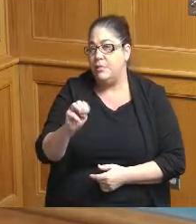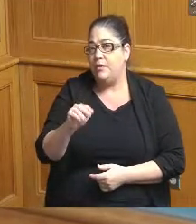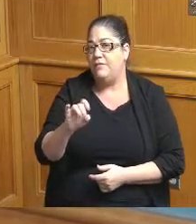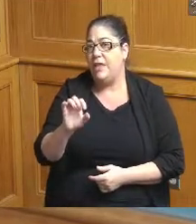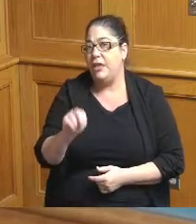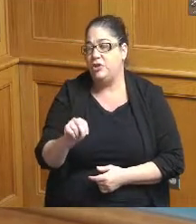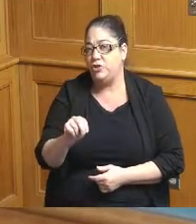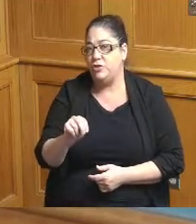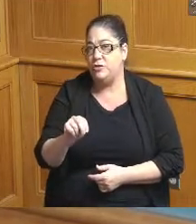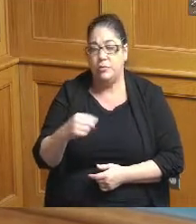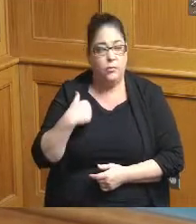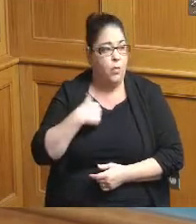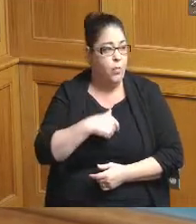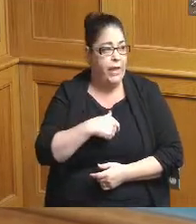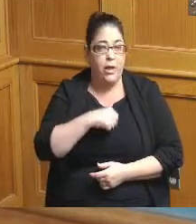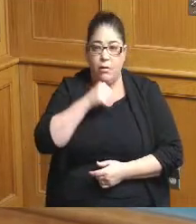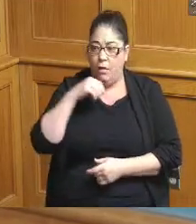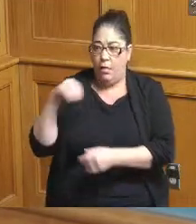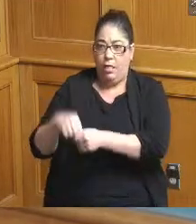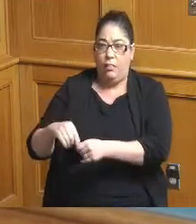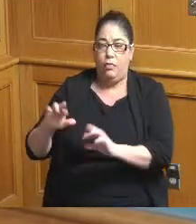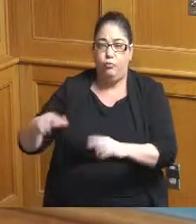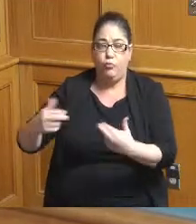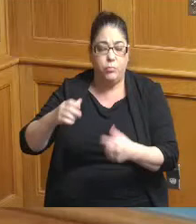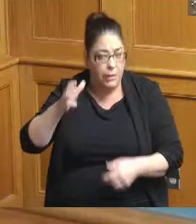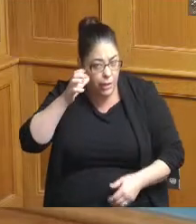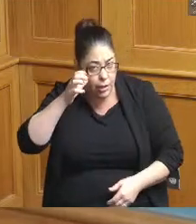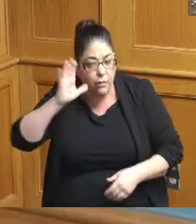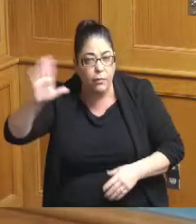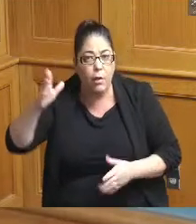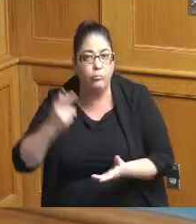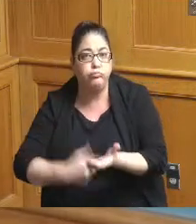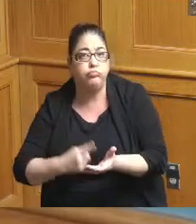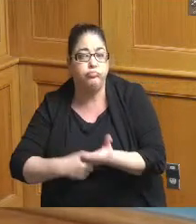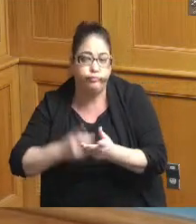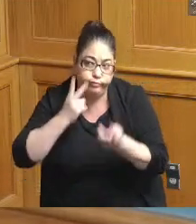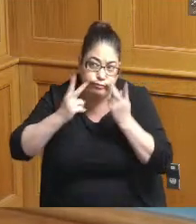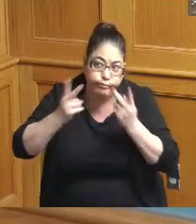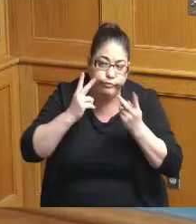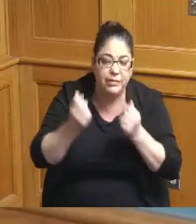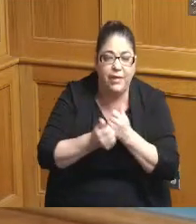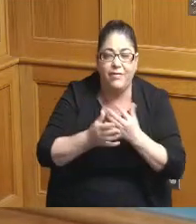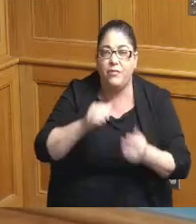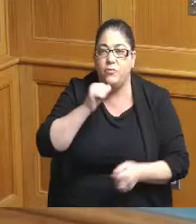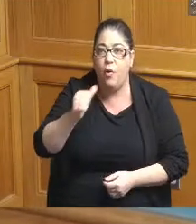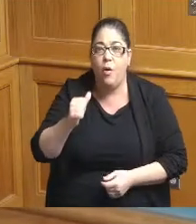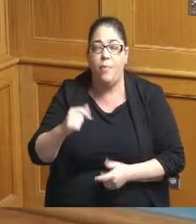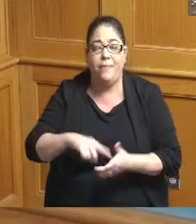don't know what the conversation is don't know all the particulars we then put the taxpayers at risk